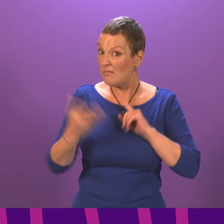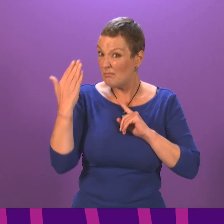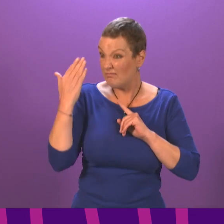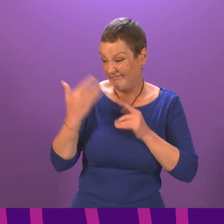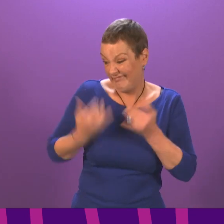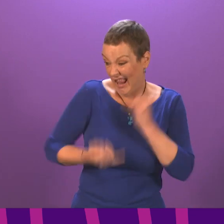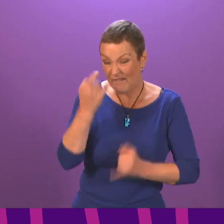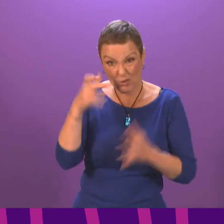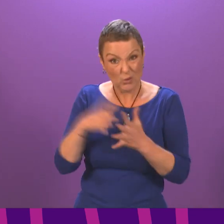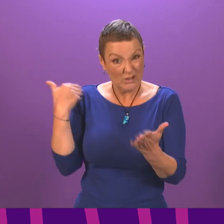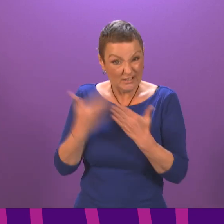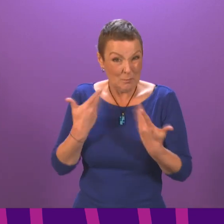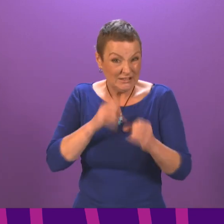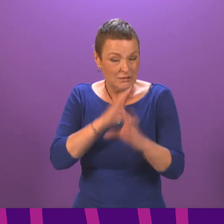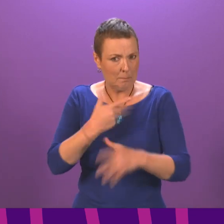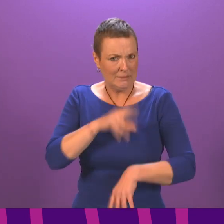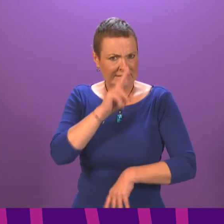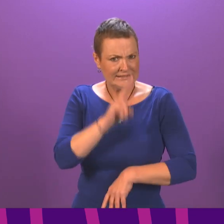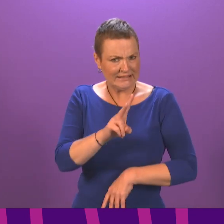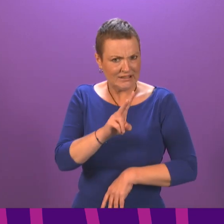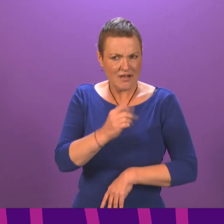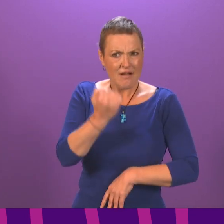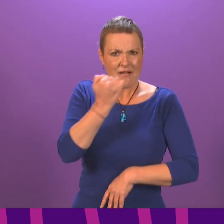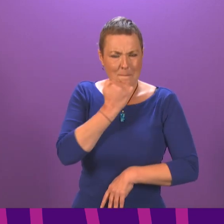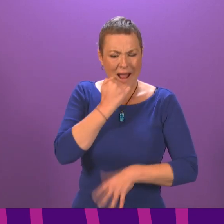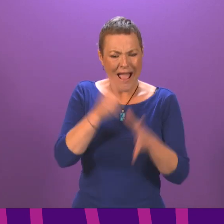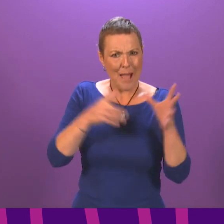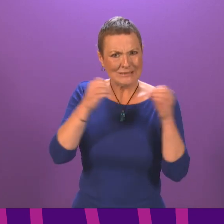positive thing about this. Although we have seen a rise in cases in Aberdeen and Aberdeenshire—I